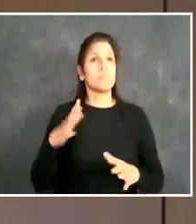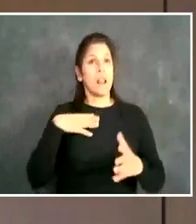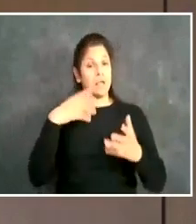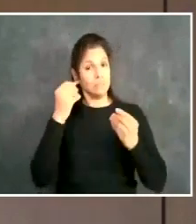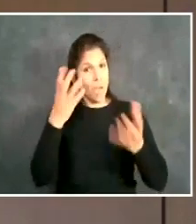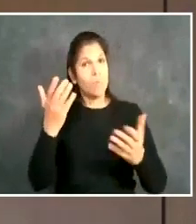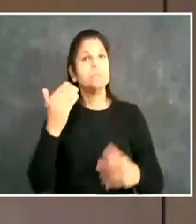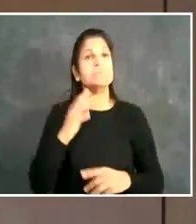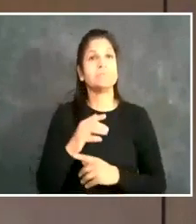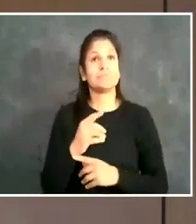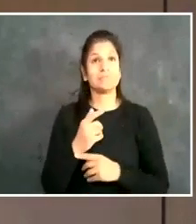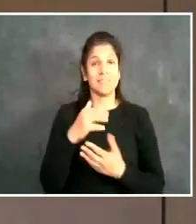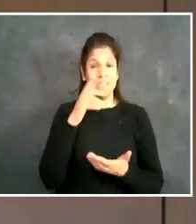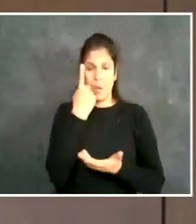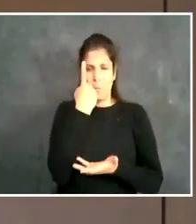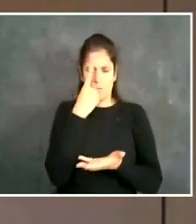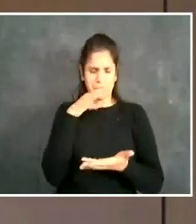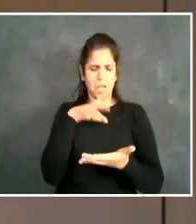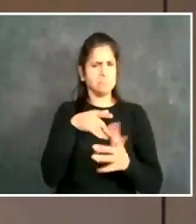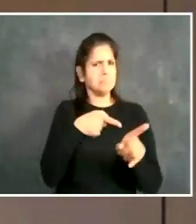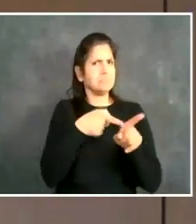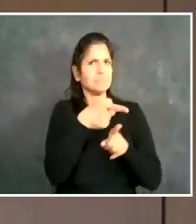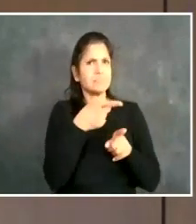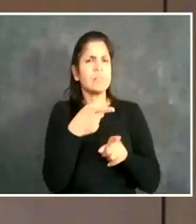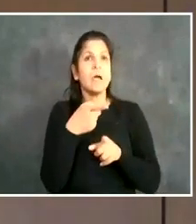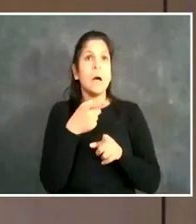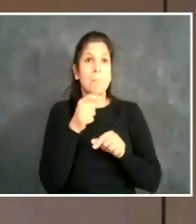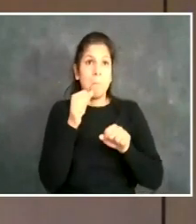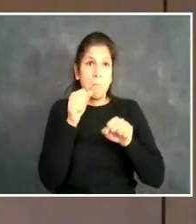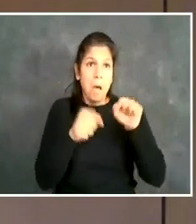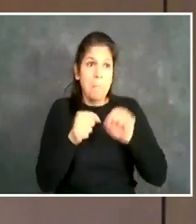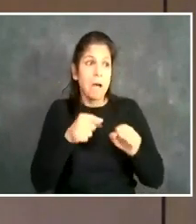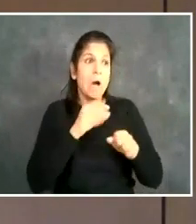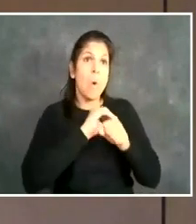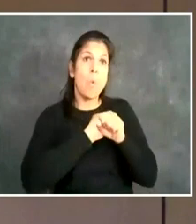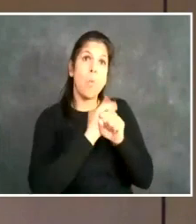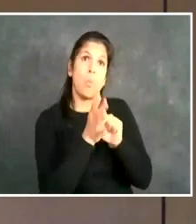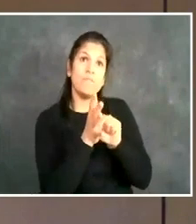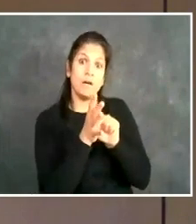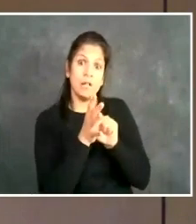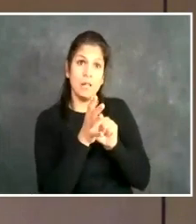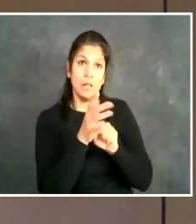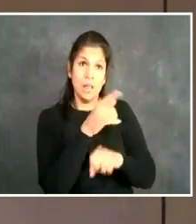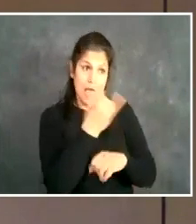COVID-19 IN THE SAME SEASON. WE ARE WAITING FOR MORE STUDIES TO TELL US WHETHER THOSE